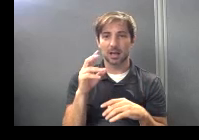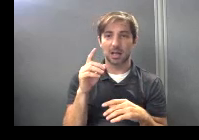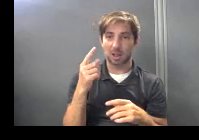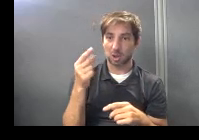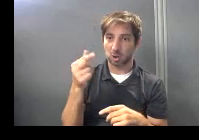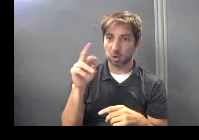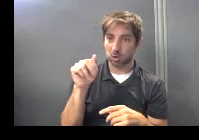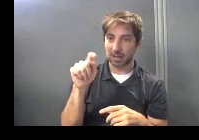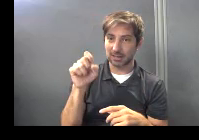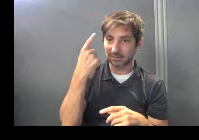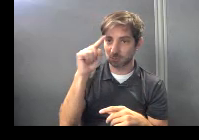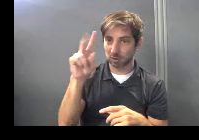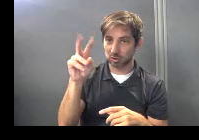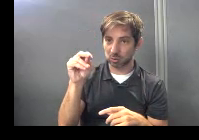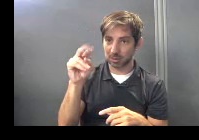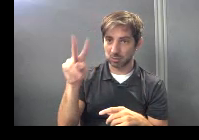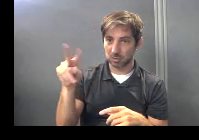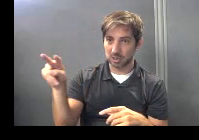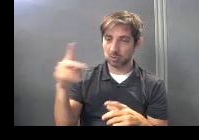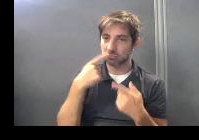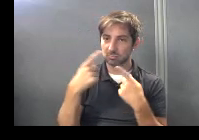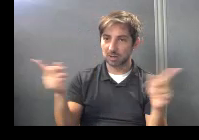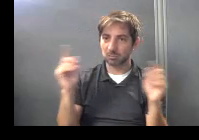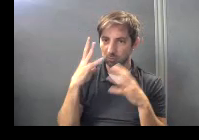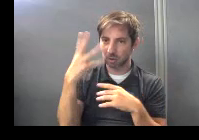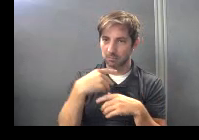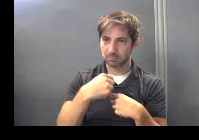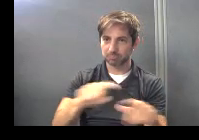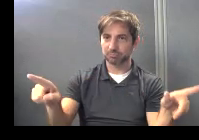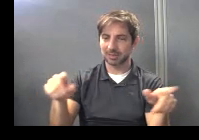THE GUIDELINES COME OUT IN DECEMBER. CHECK THOSE OUT EARLY.